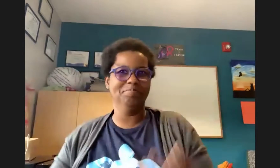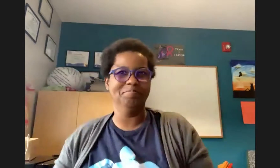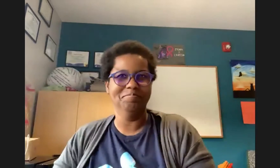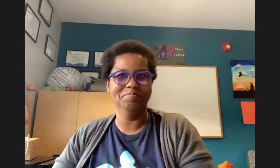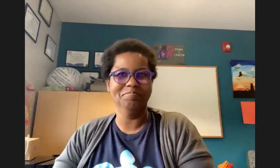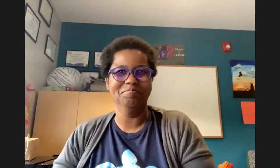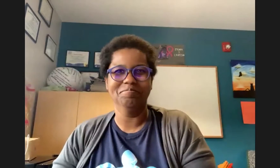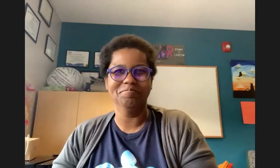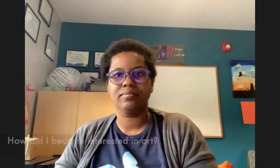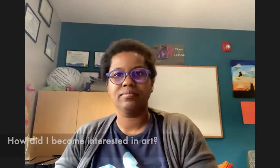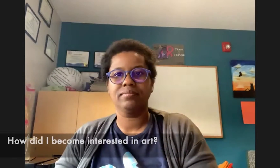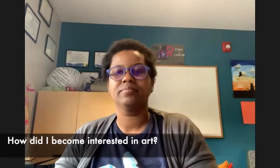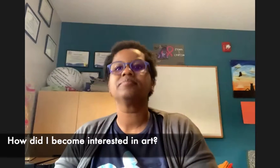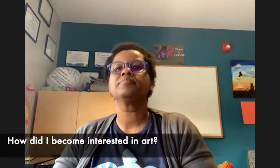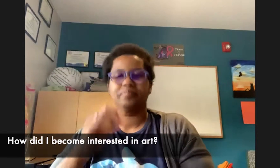And I've just been going on from there.